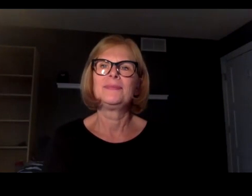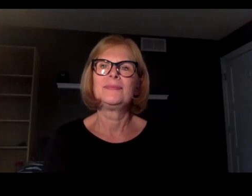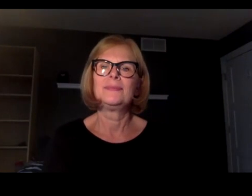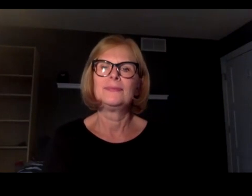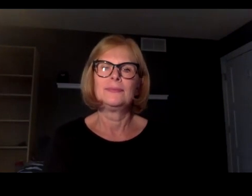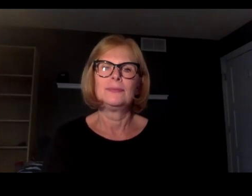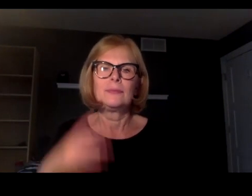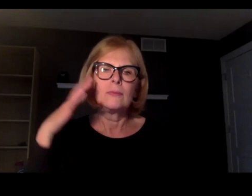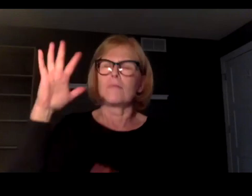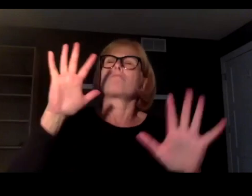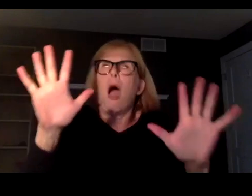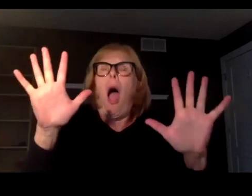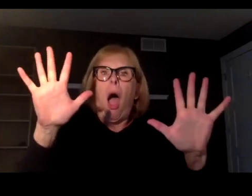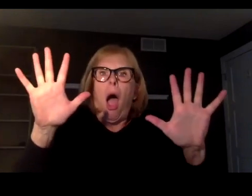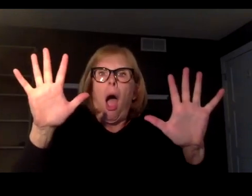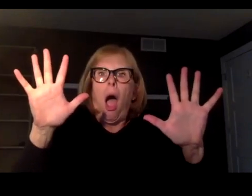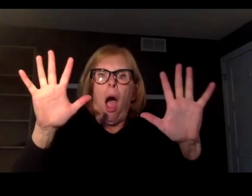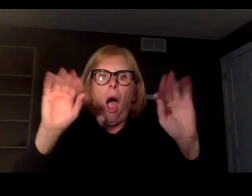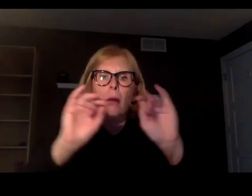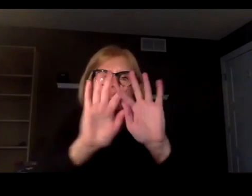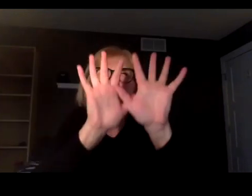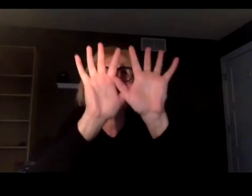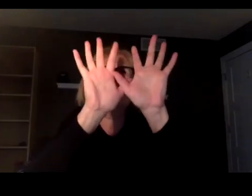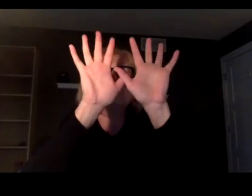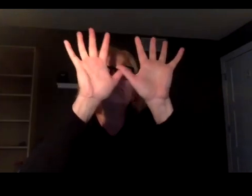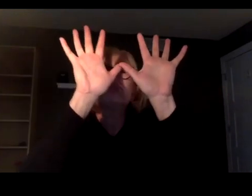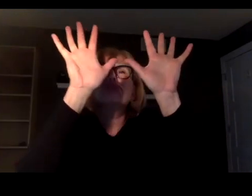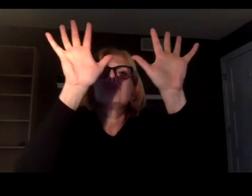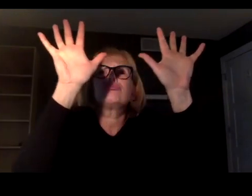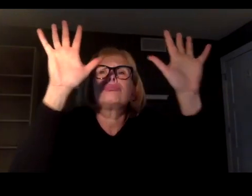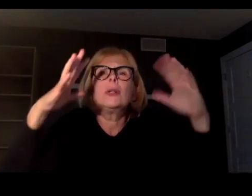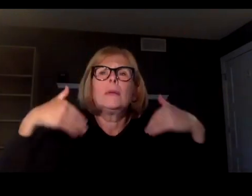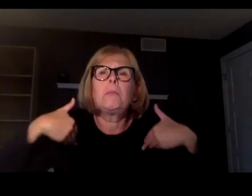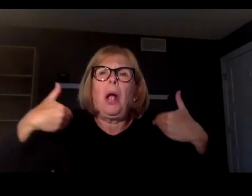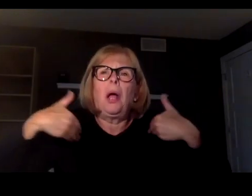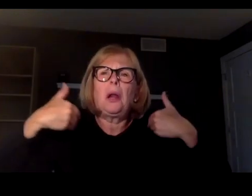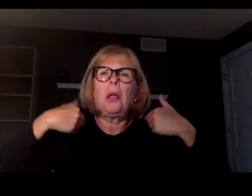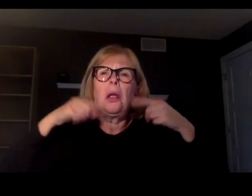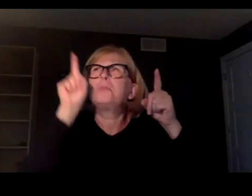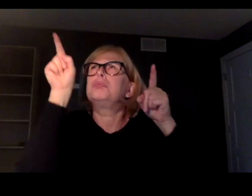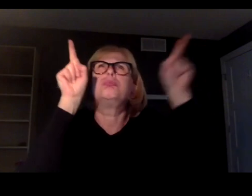On every branch sat a monkey. On every monkey it was a gray,